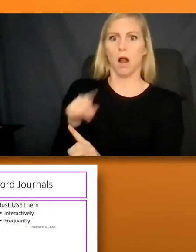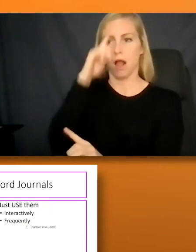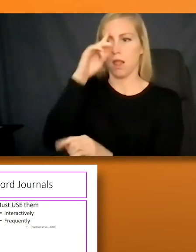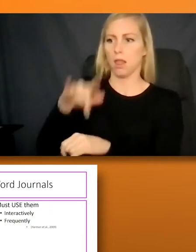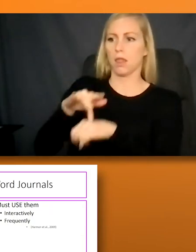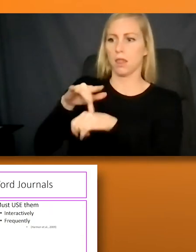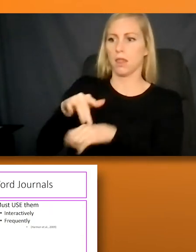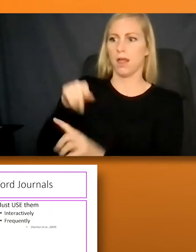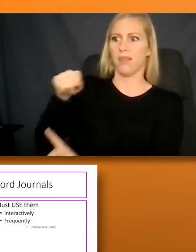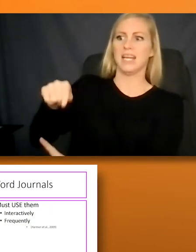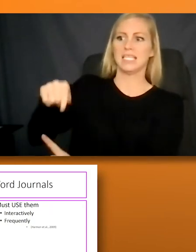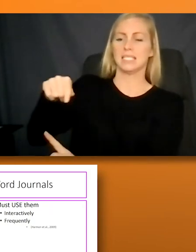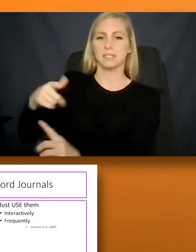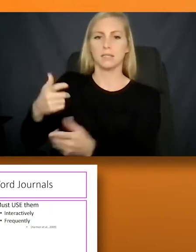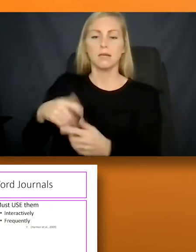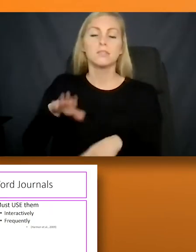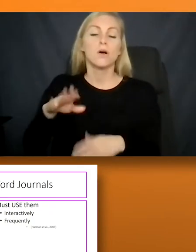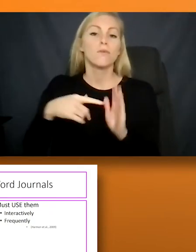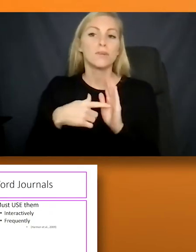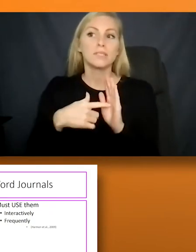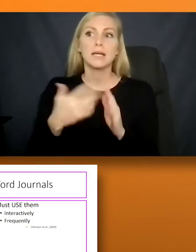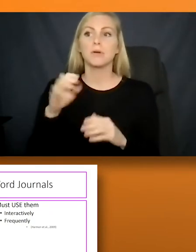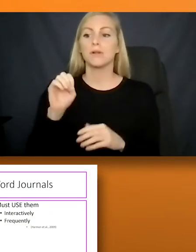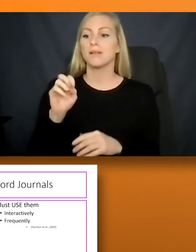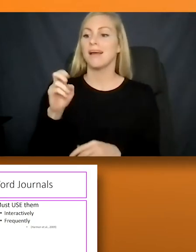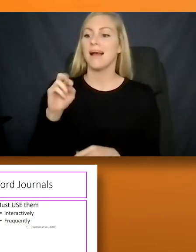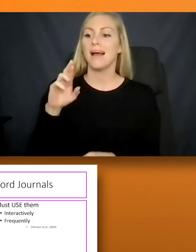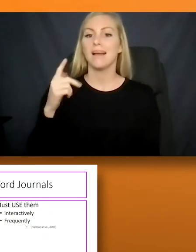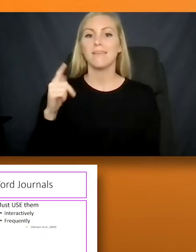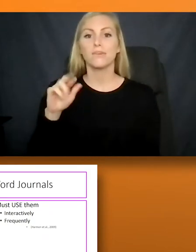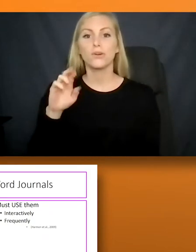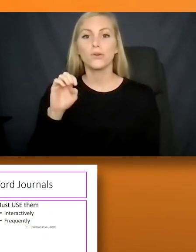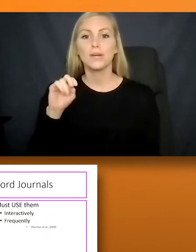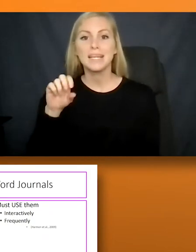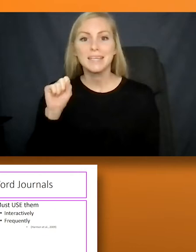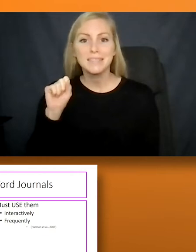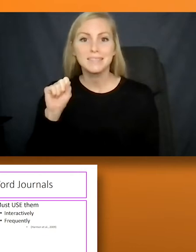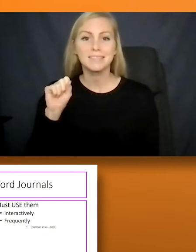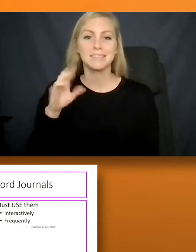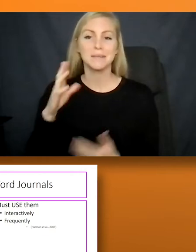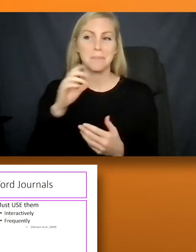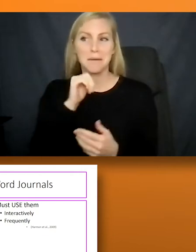if you were doing evergreens-- I don't know if anybody teaches that, but evergreens--